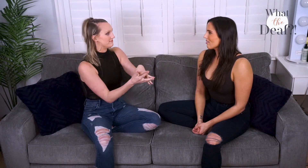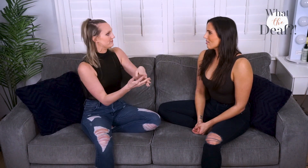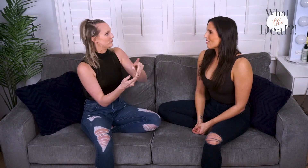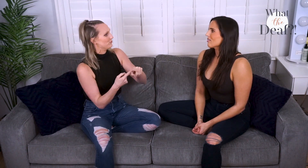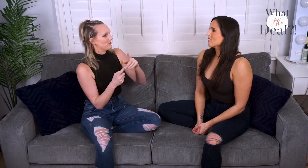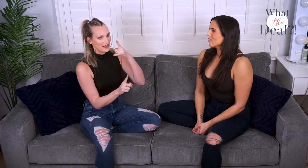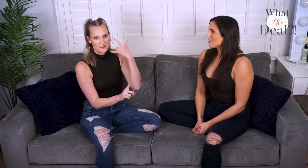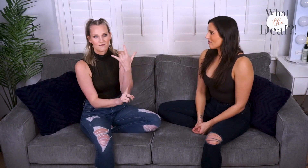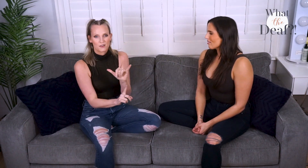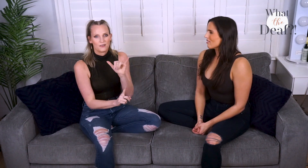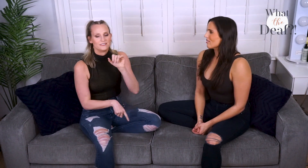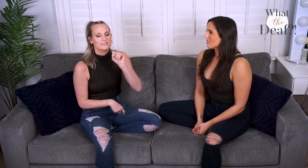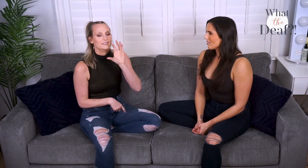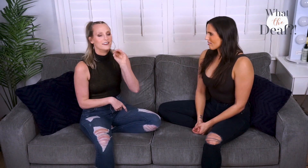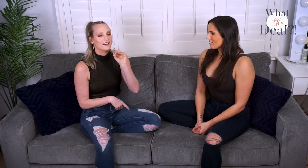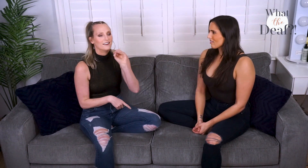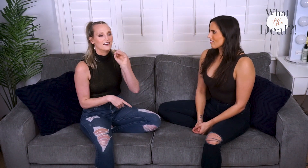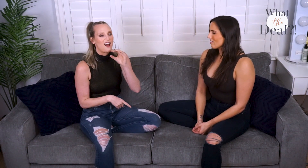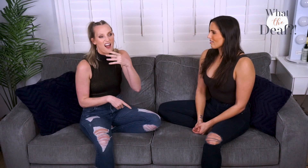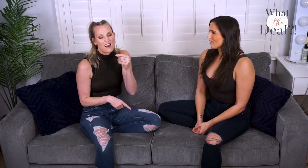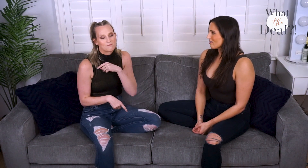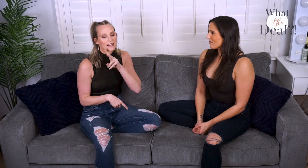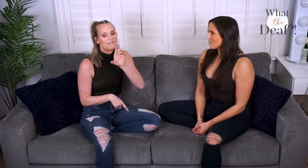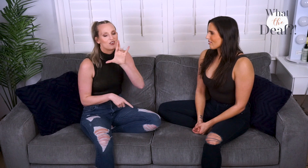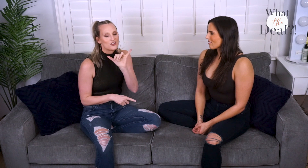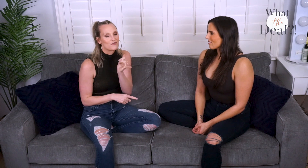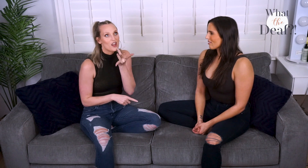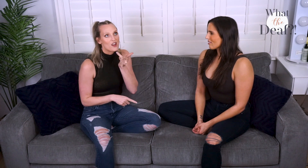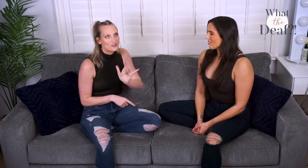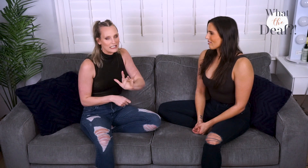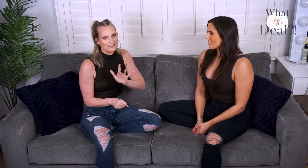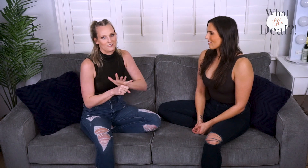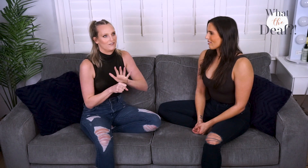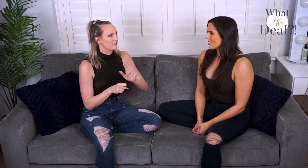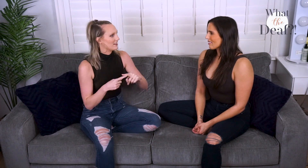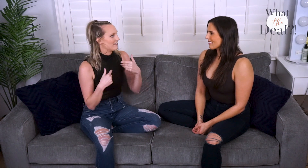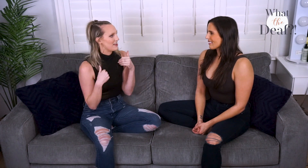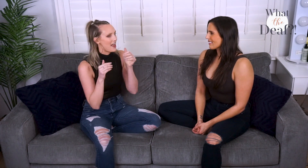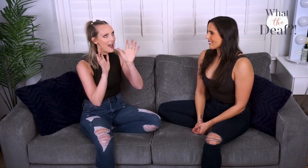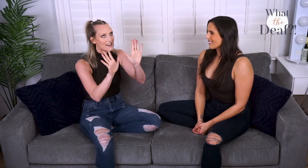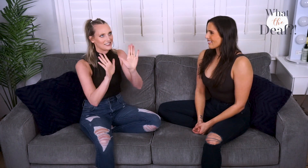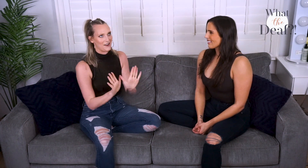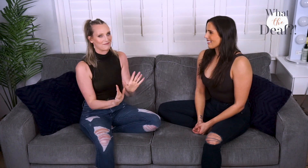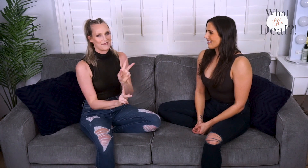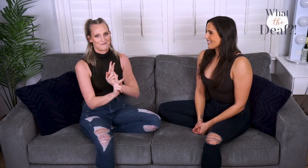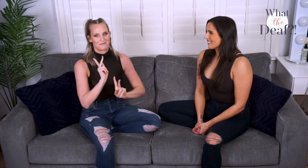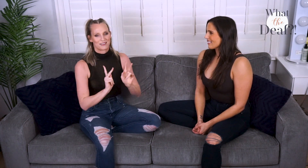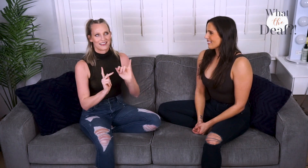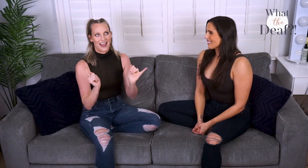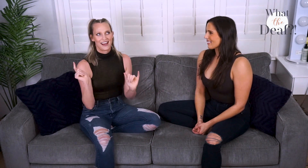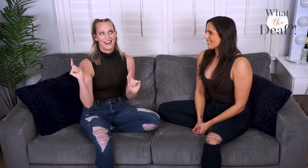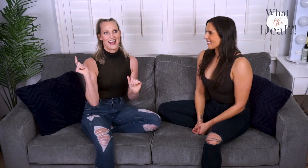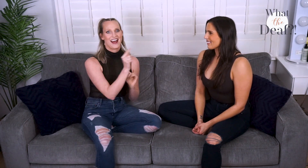uprooted to California, and I am very fortunate to have such wonderful people